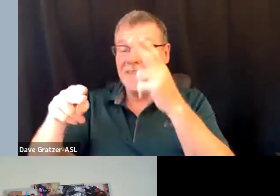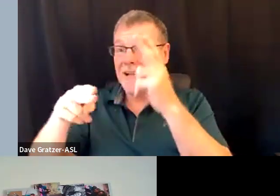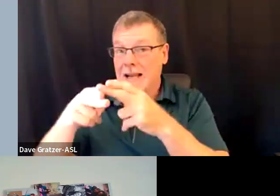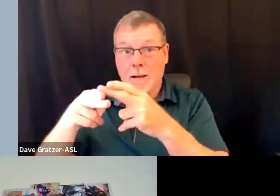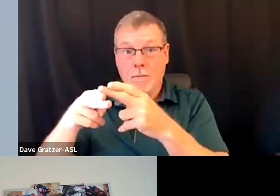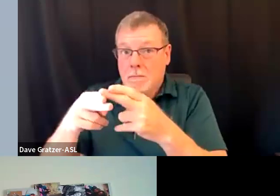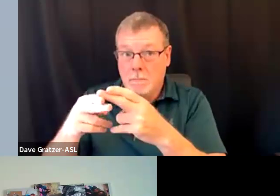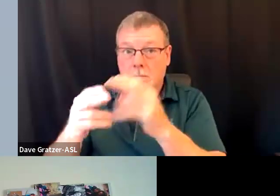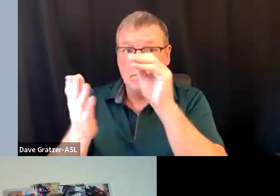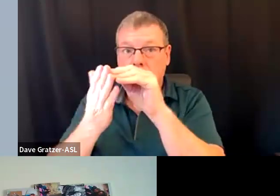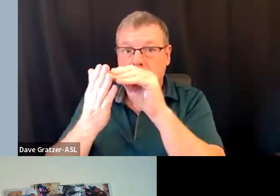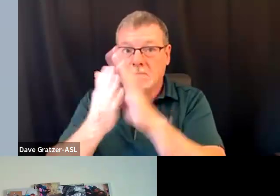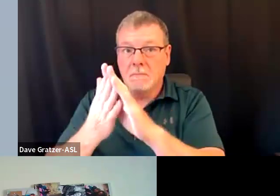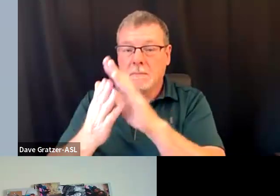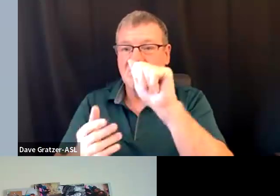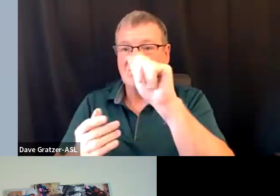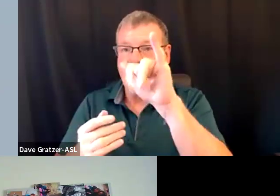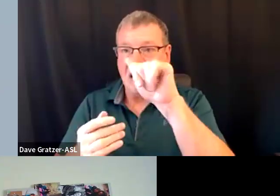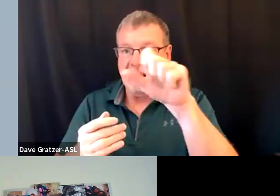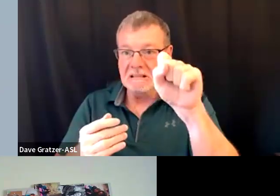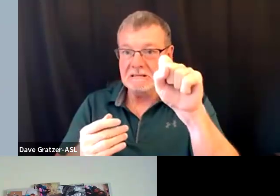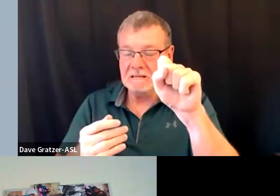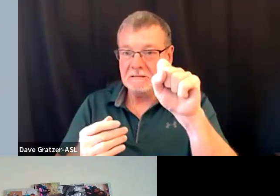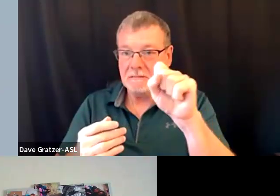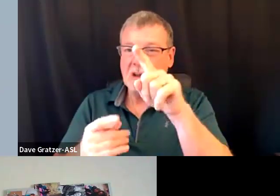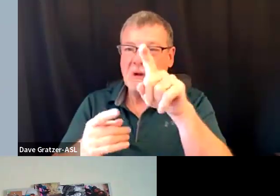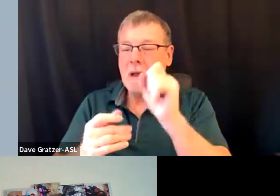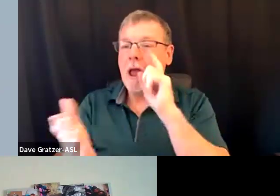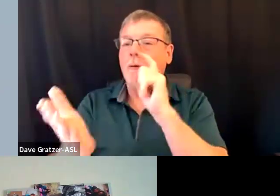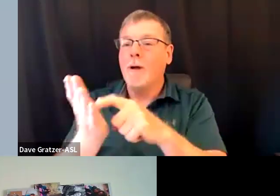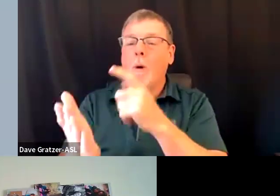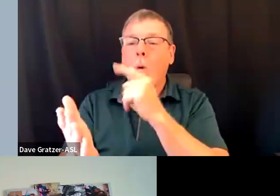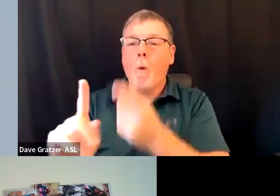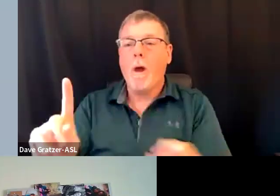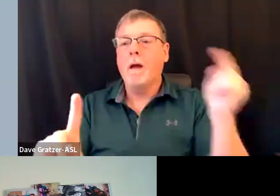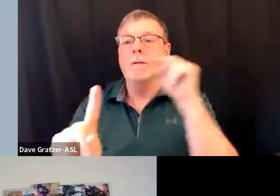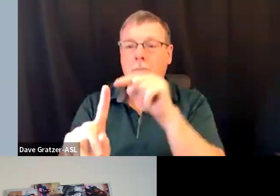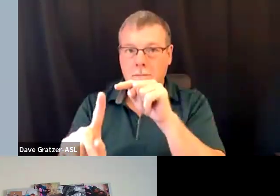you can enter them under some kind of alias that you can recognize to circle back to later to fill in